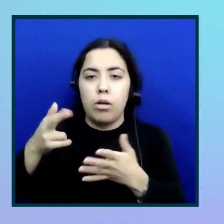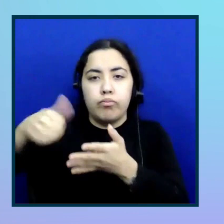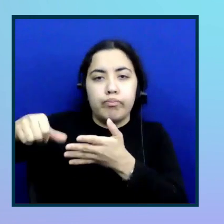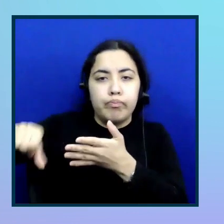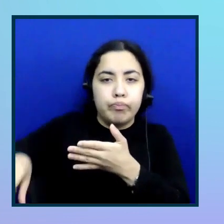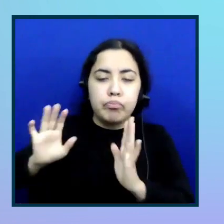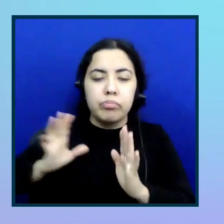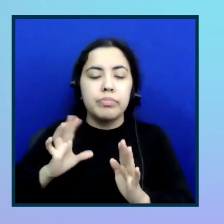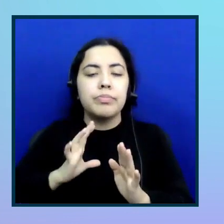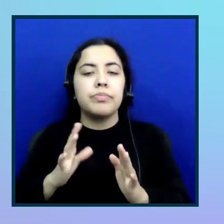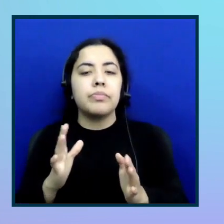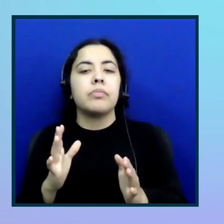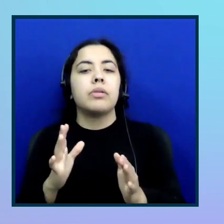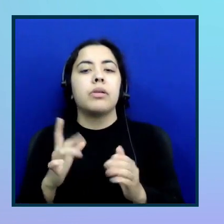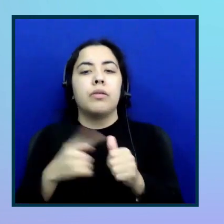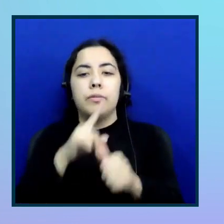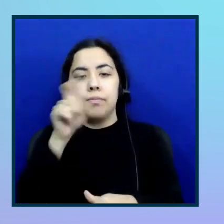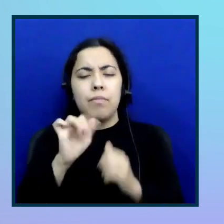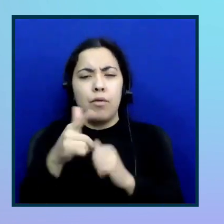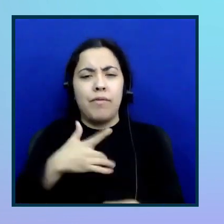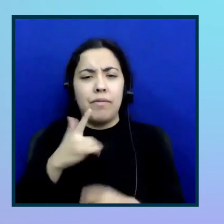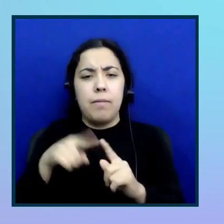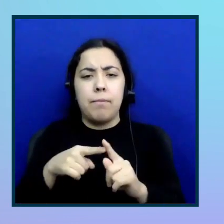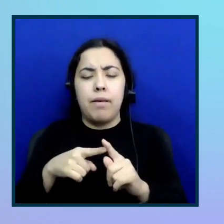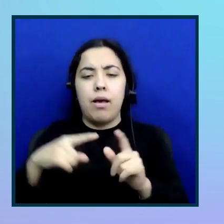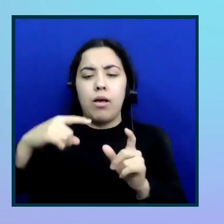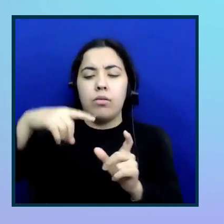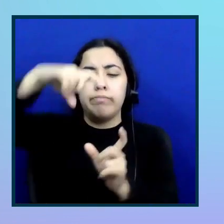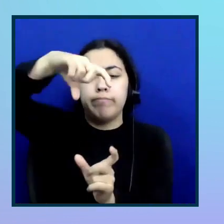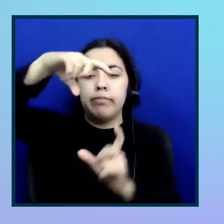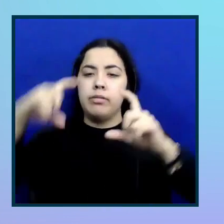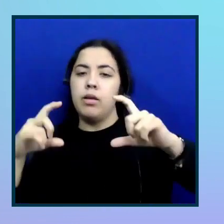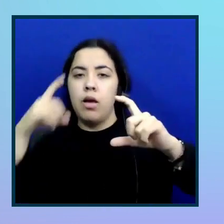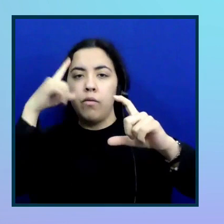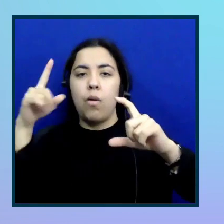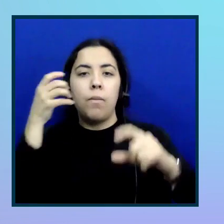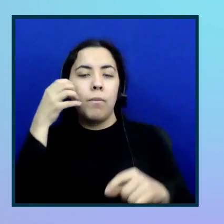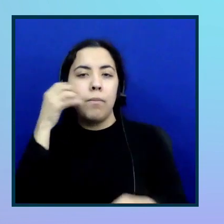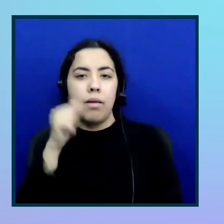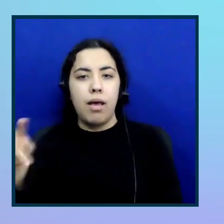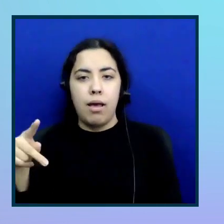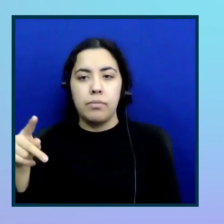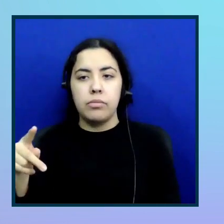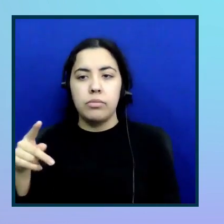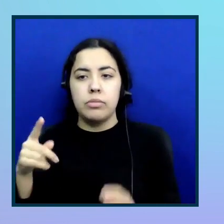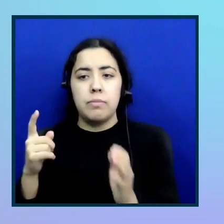How do you feel about landscape mode for mobile apps? It's mandatory for organizations who need to comply to WCAG